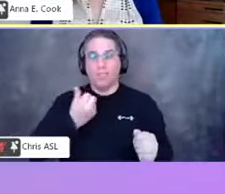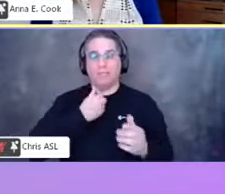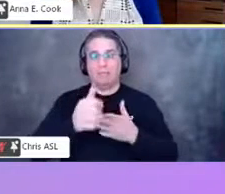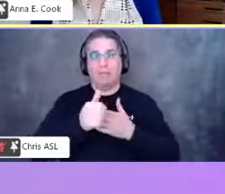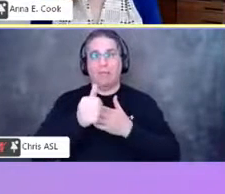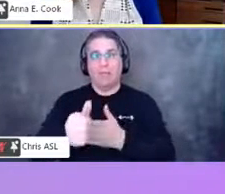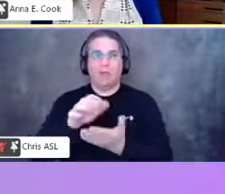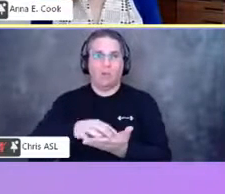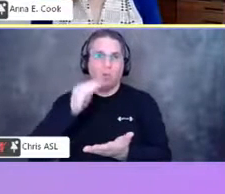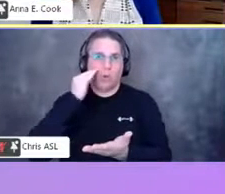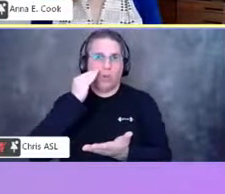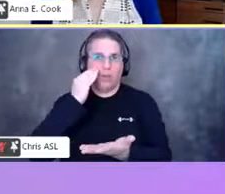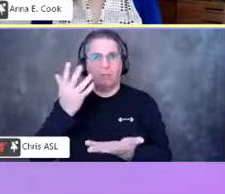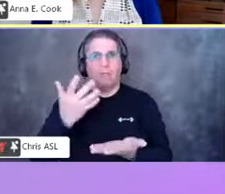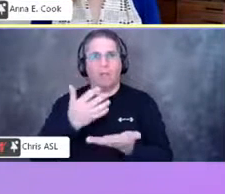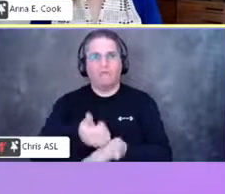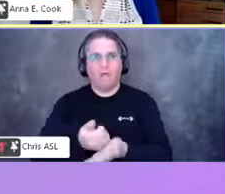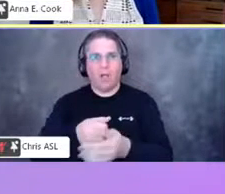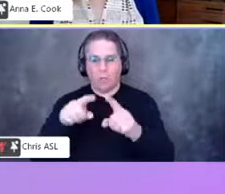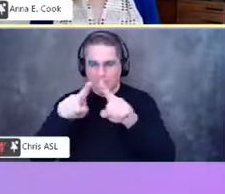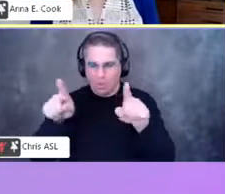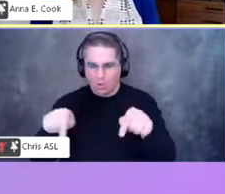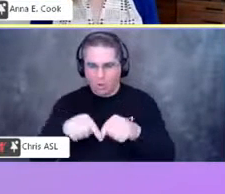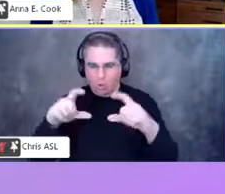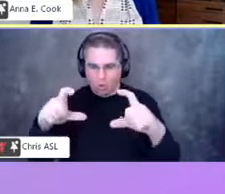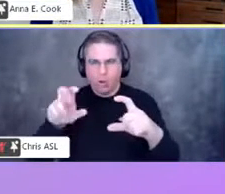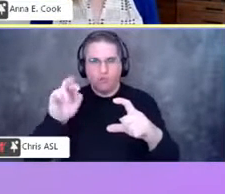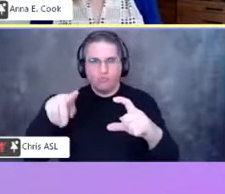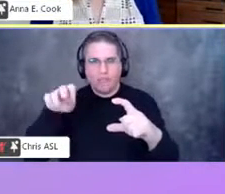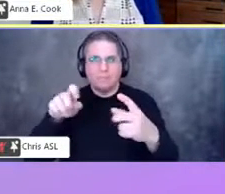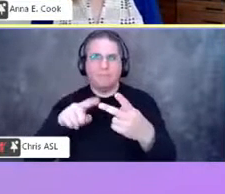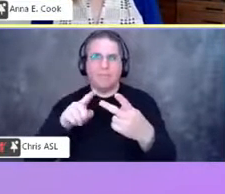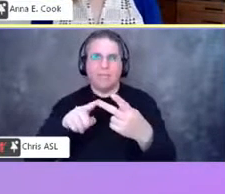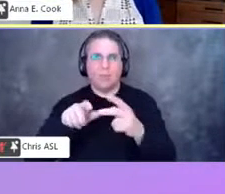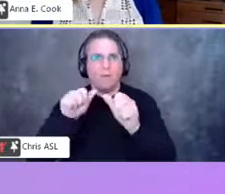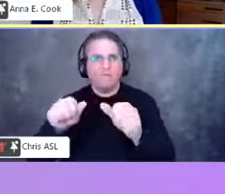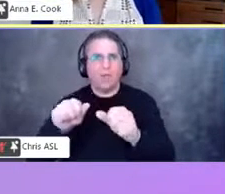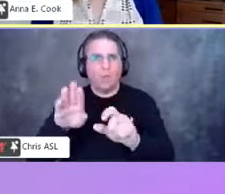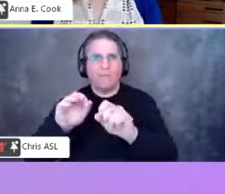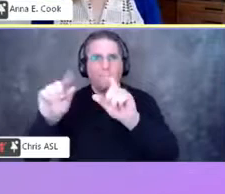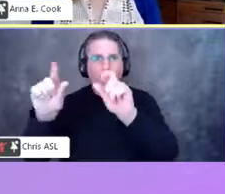blog post a video or maybe a cookbook and some people might want to take a